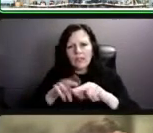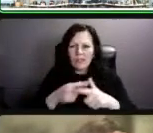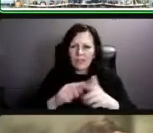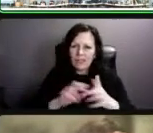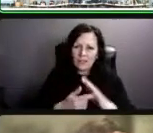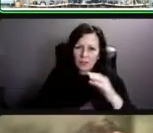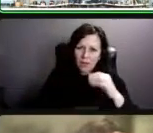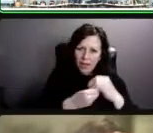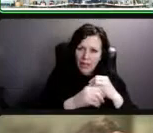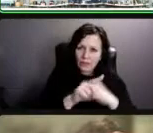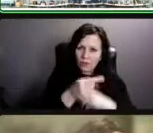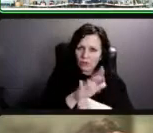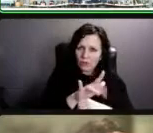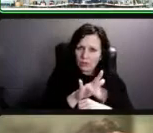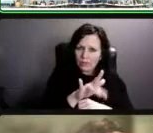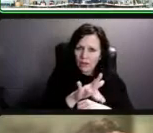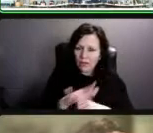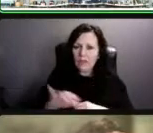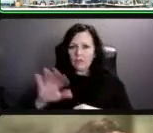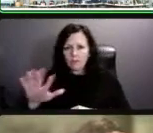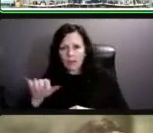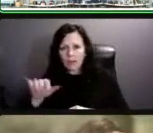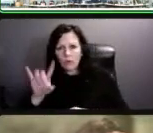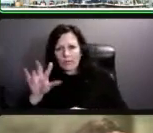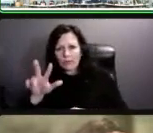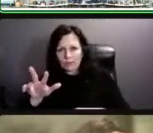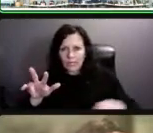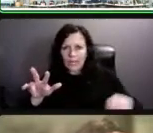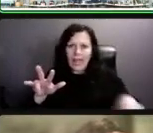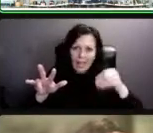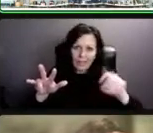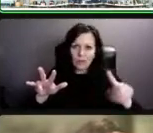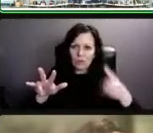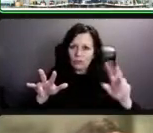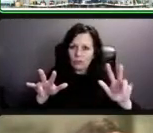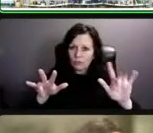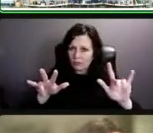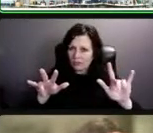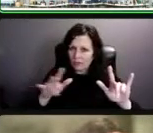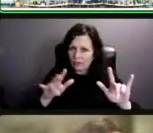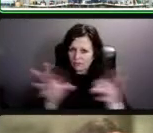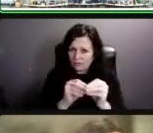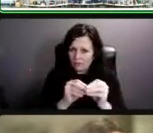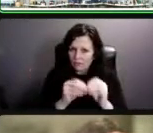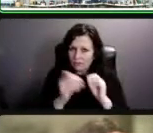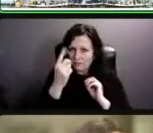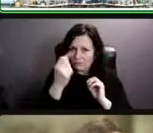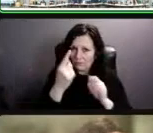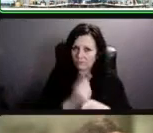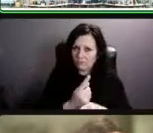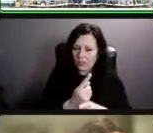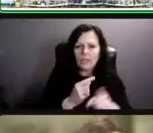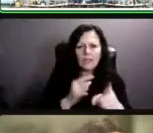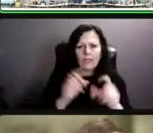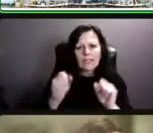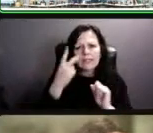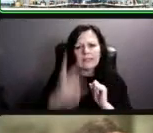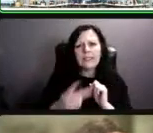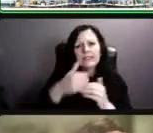IF WE WERE TO INCREASE IT TO